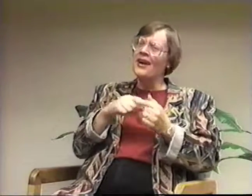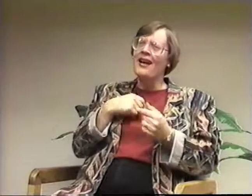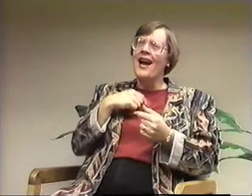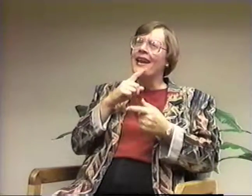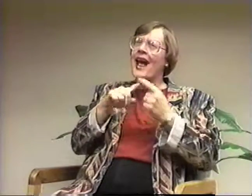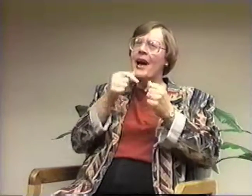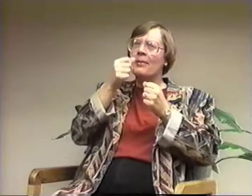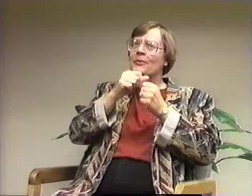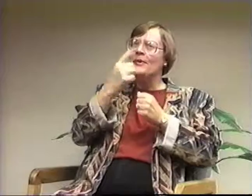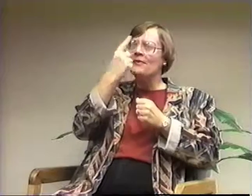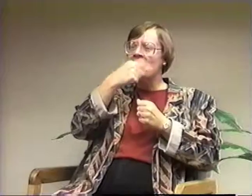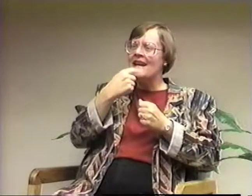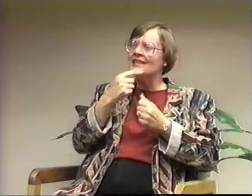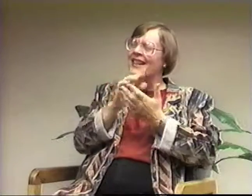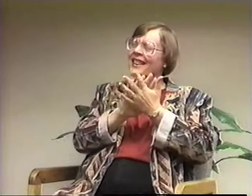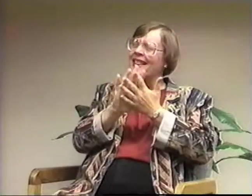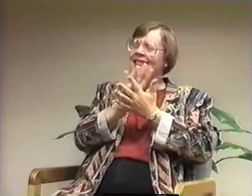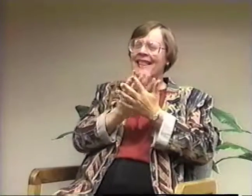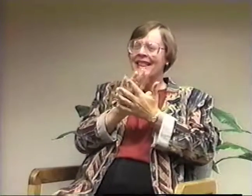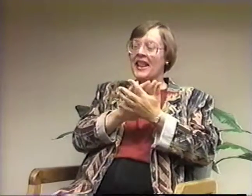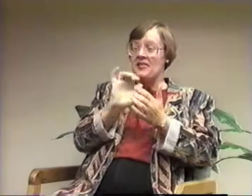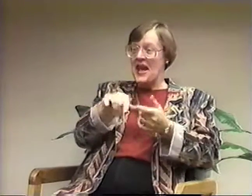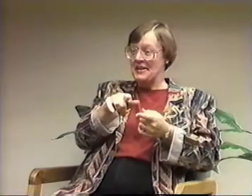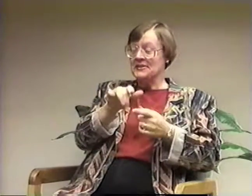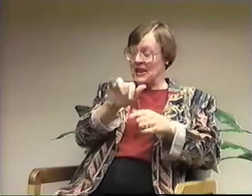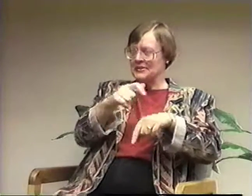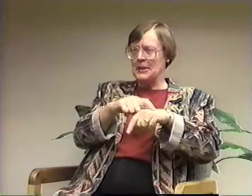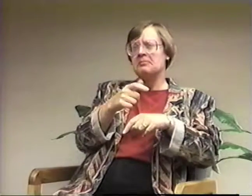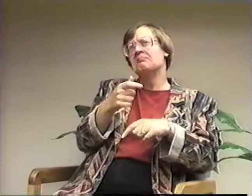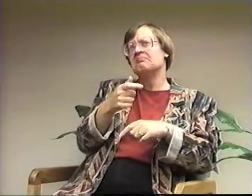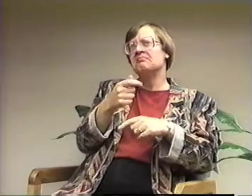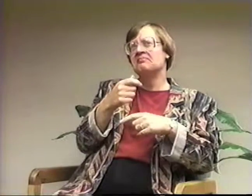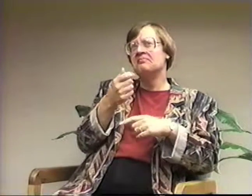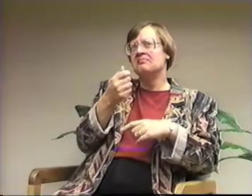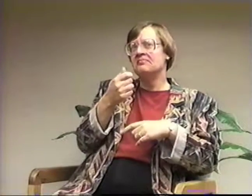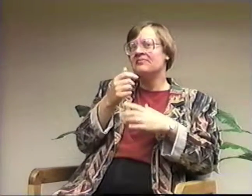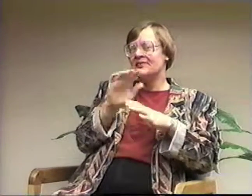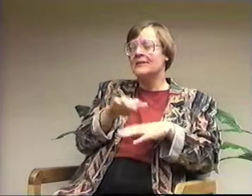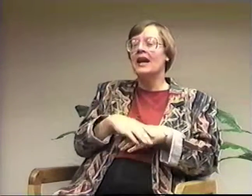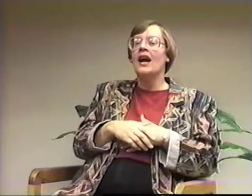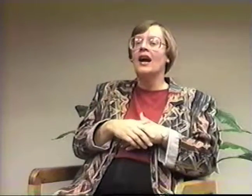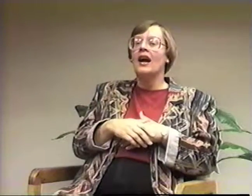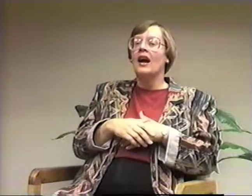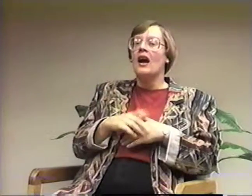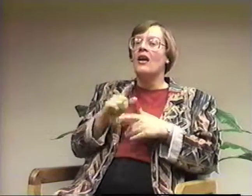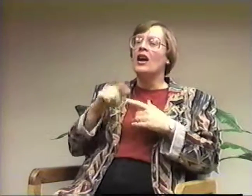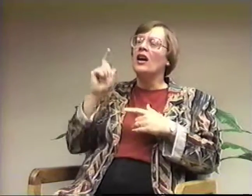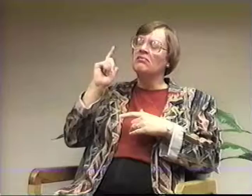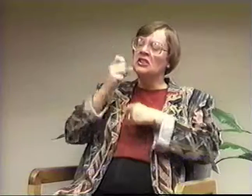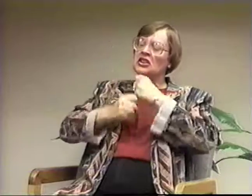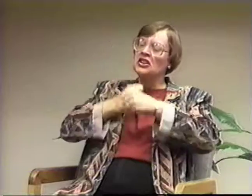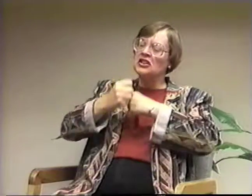Yes, I was there and he was there but his face was kind of vague.